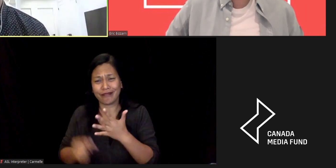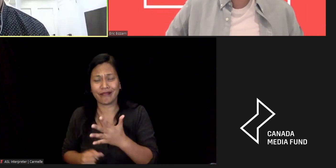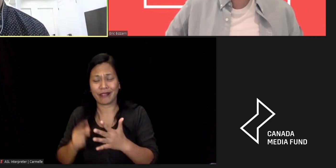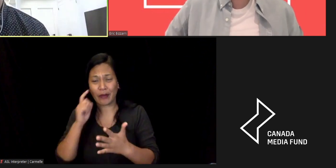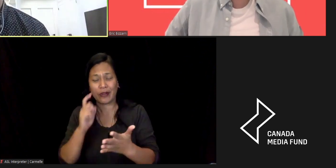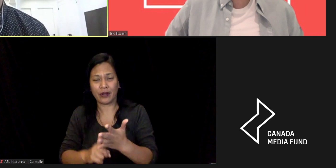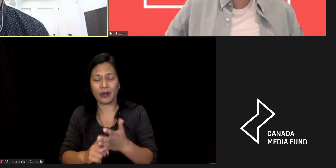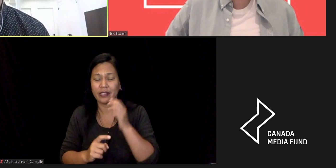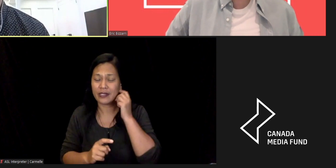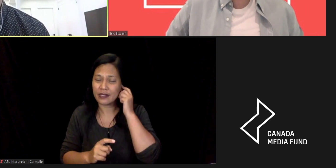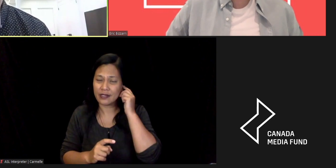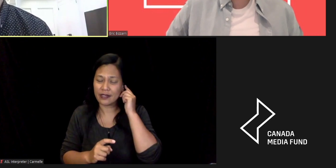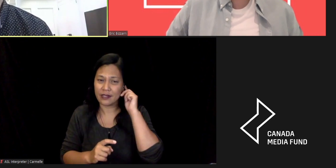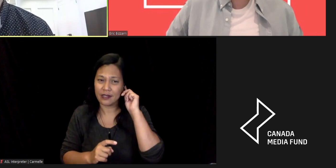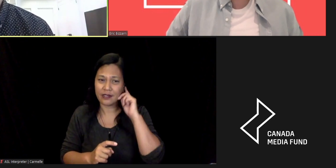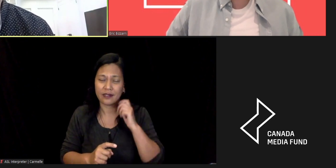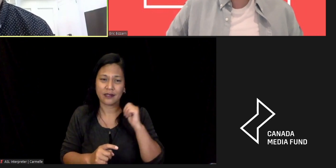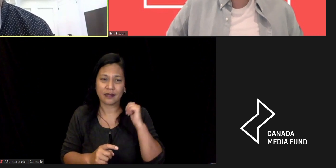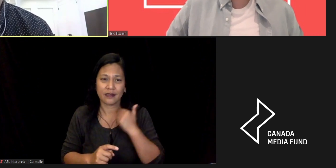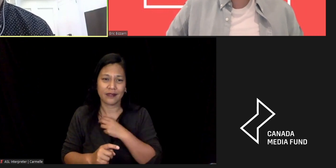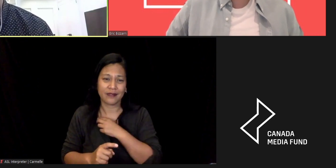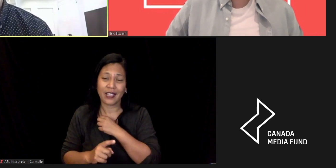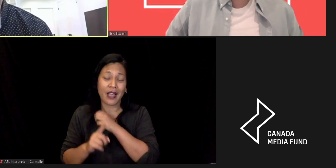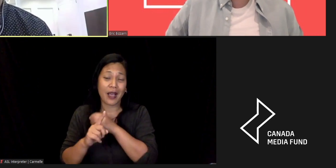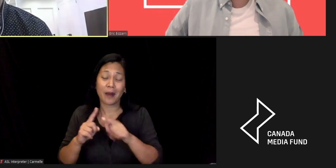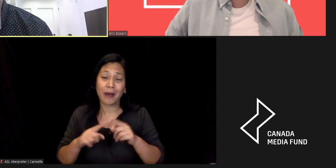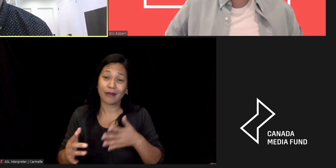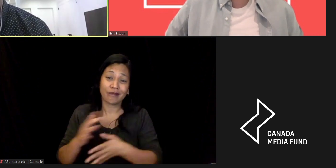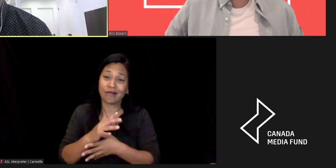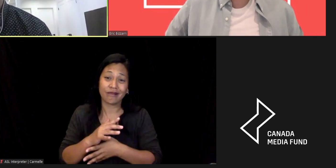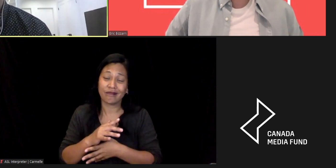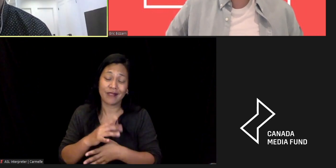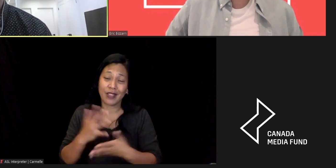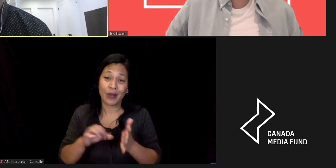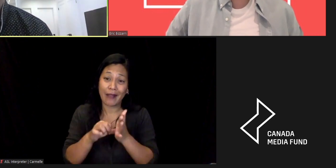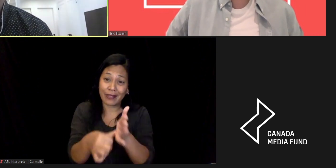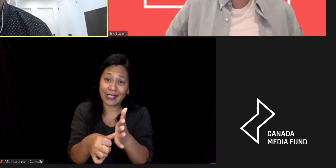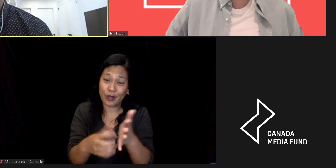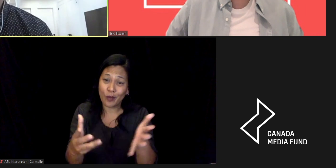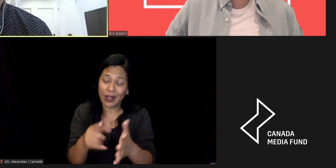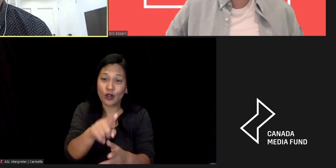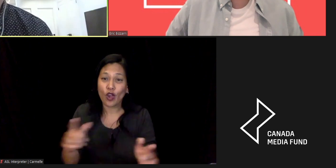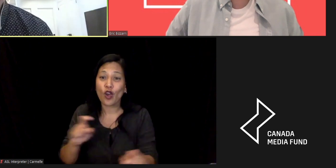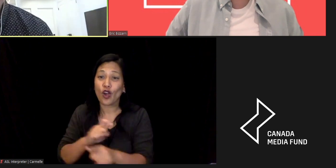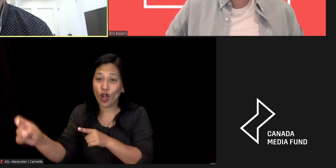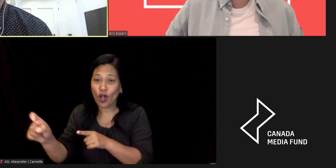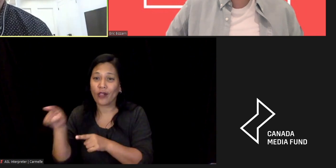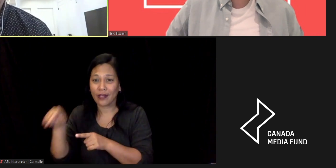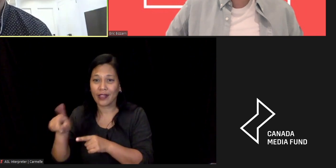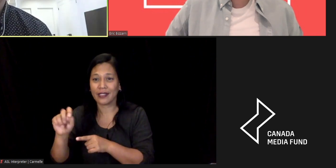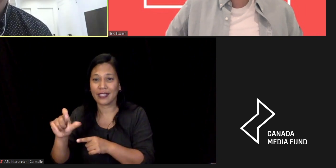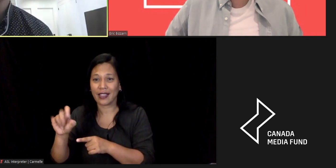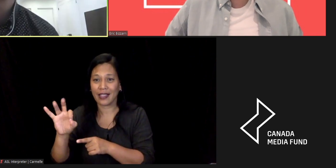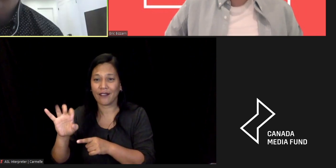But, the biggest thing I would say is just call and have a conversation, and hopefully it can help.